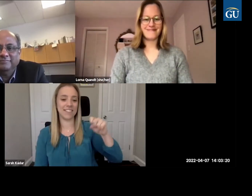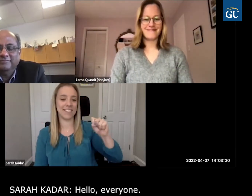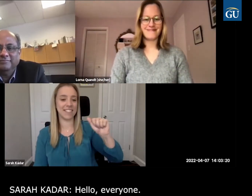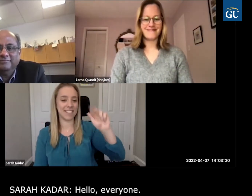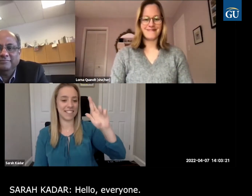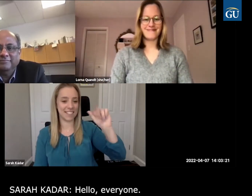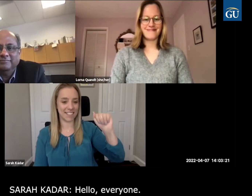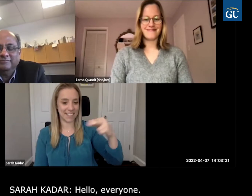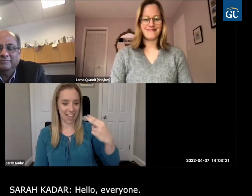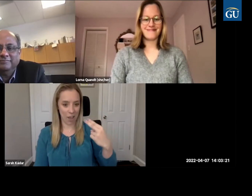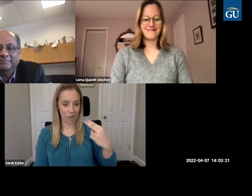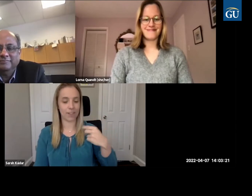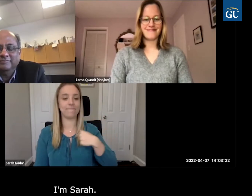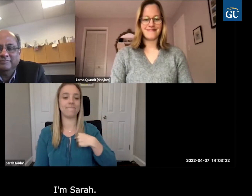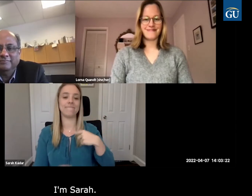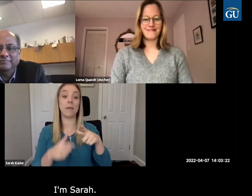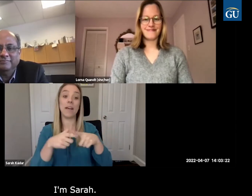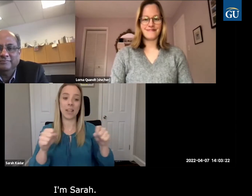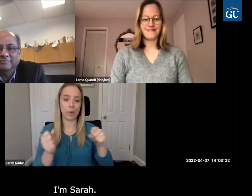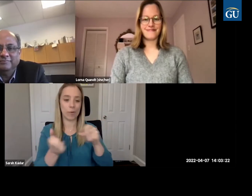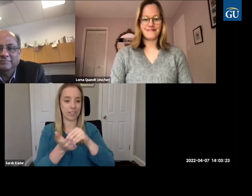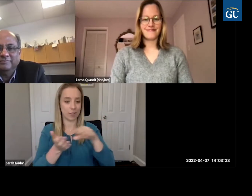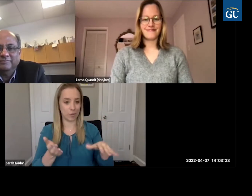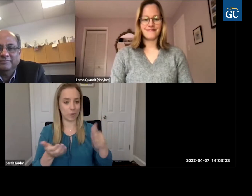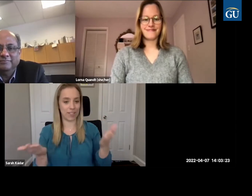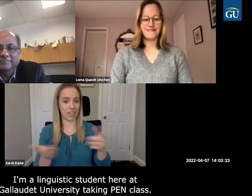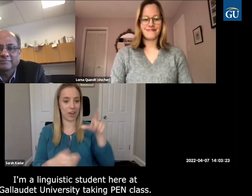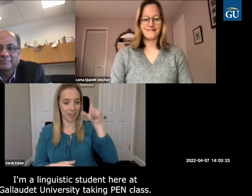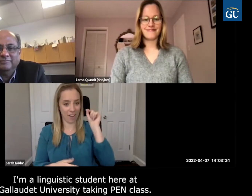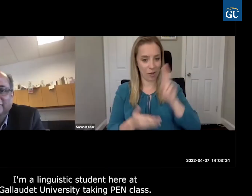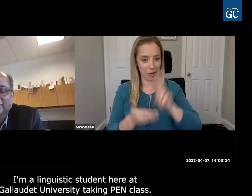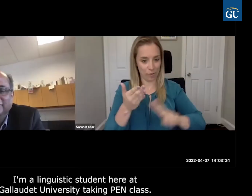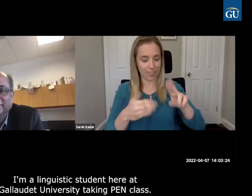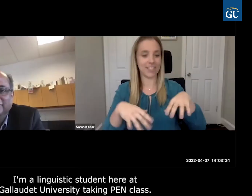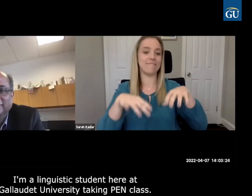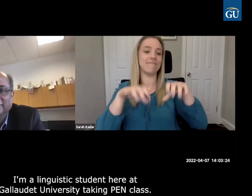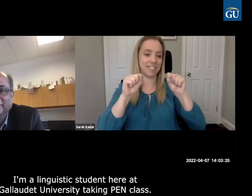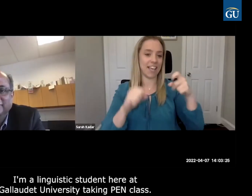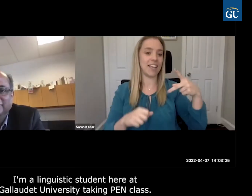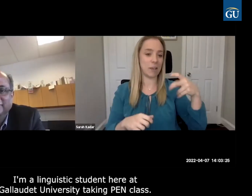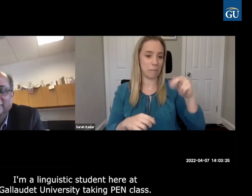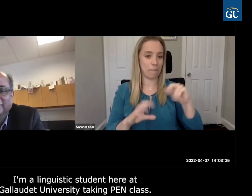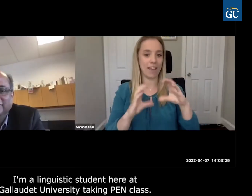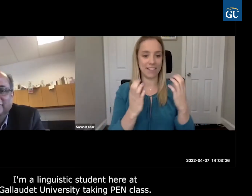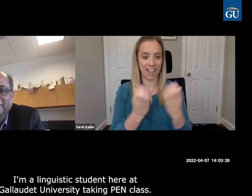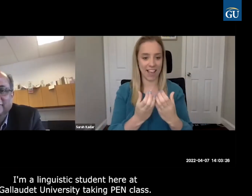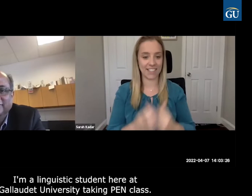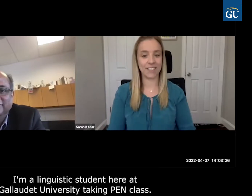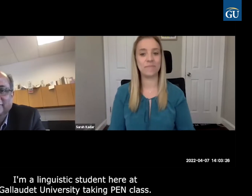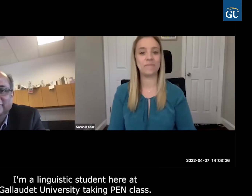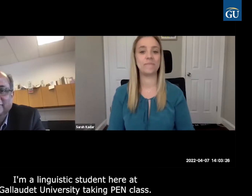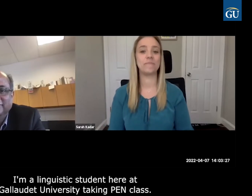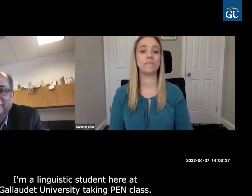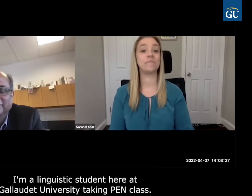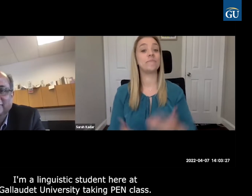hello everyone i'm sarah i'm a linguistic student here at